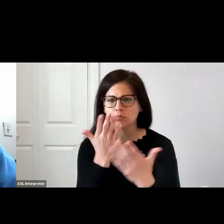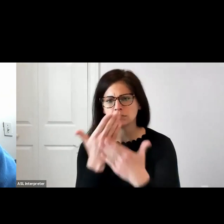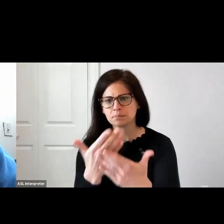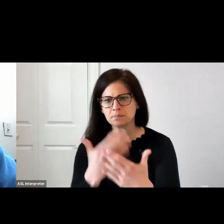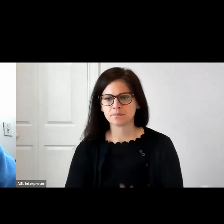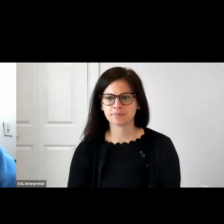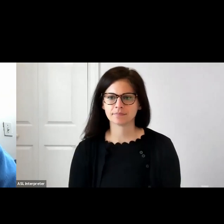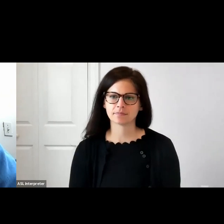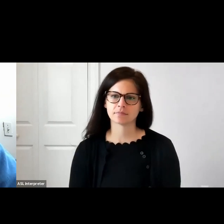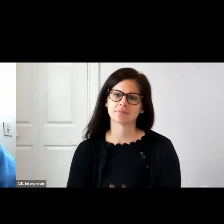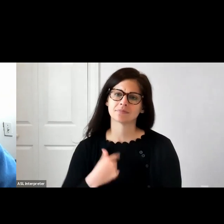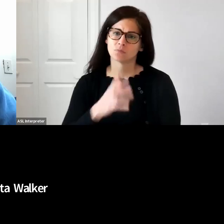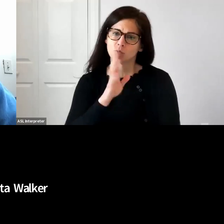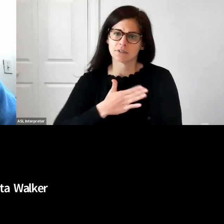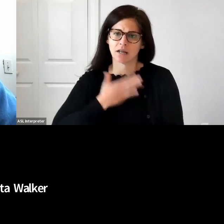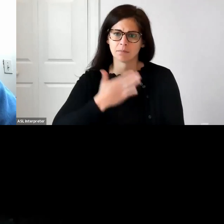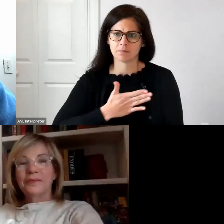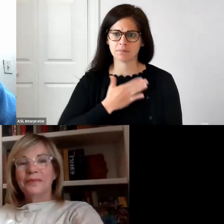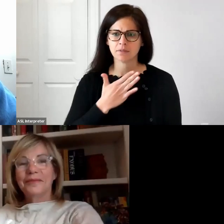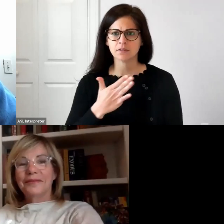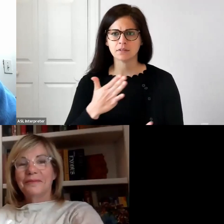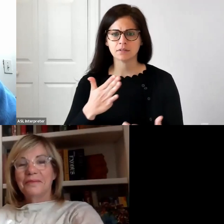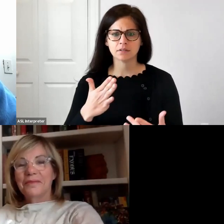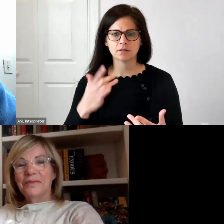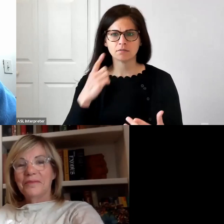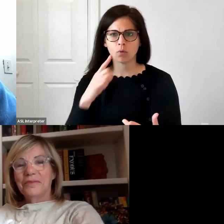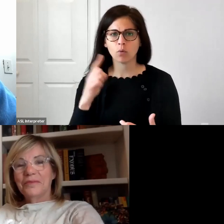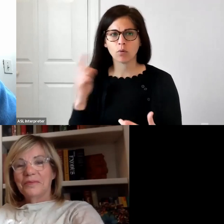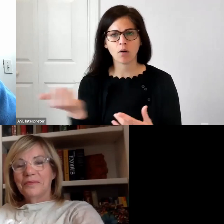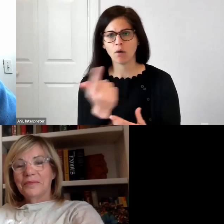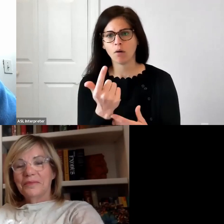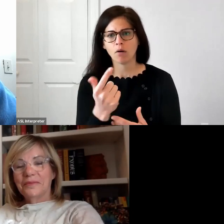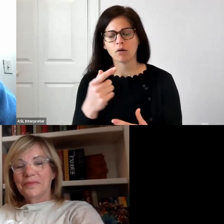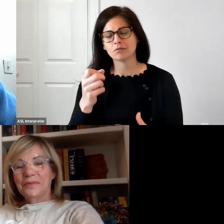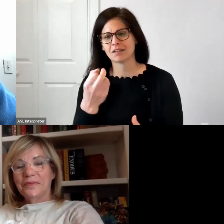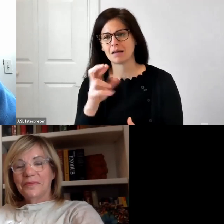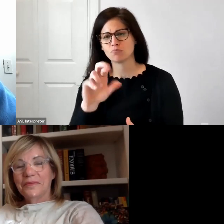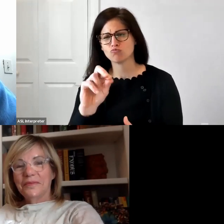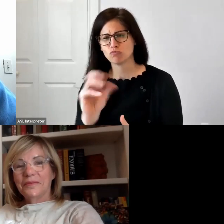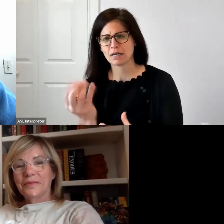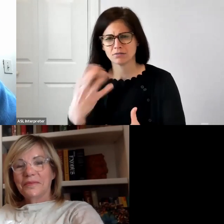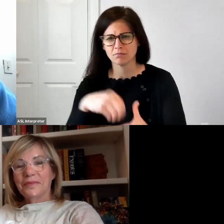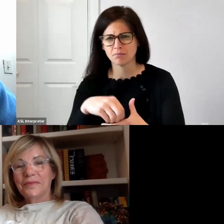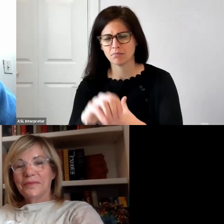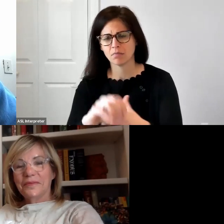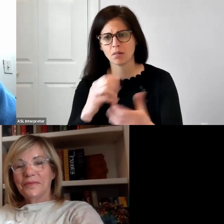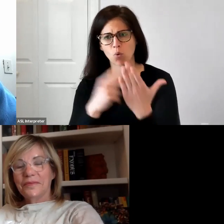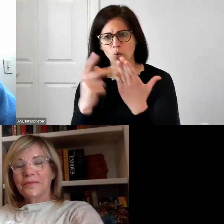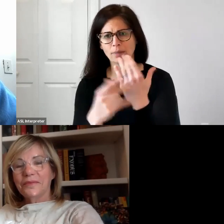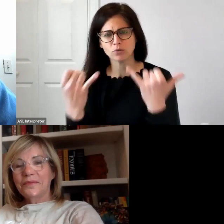I am so happy to have you part of the program today, Precious and that was,